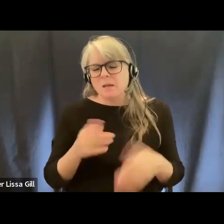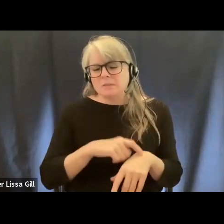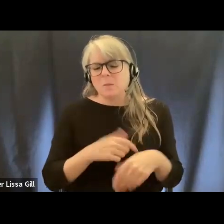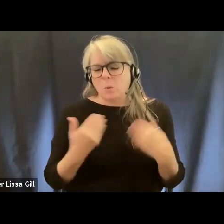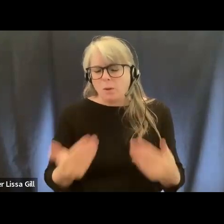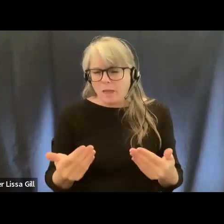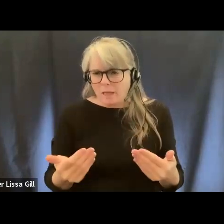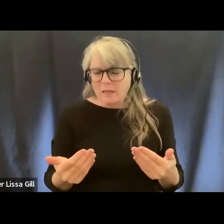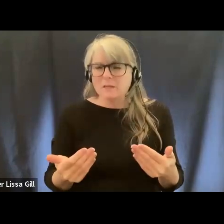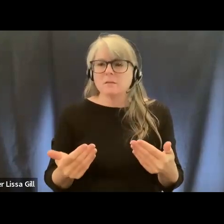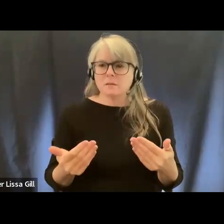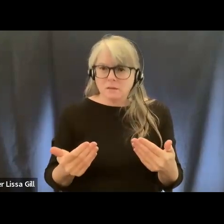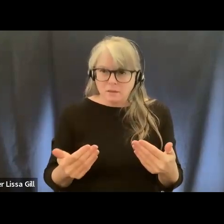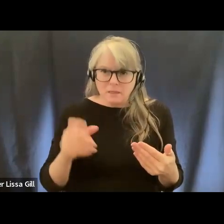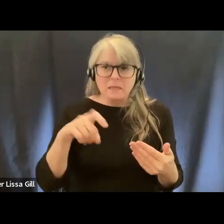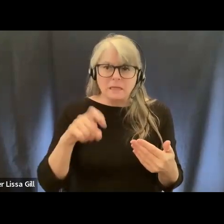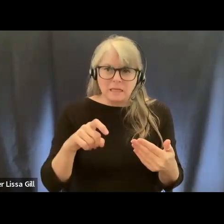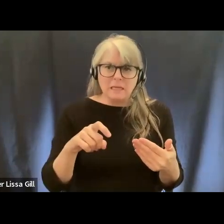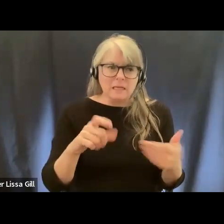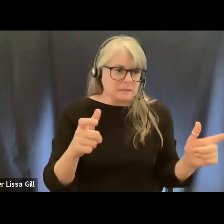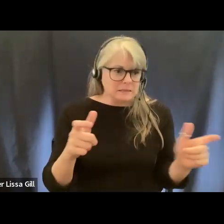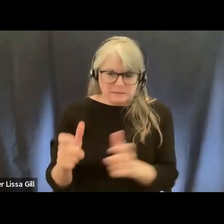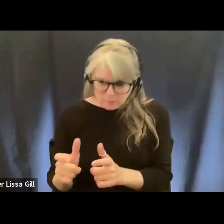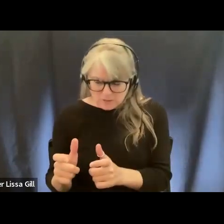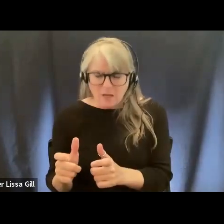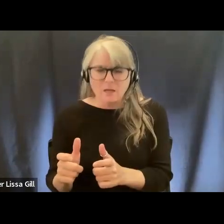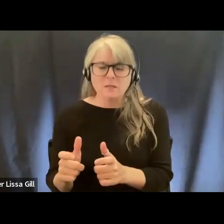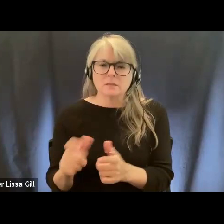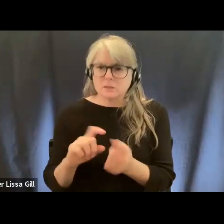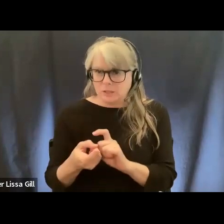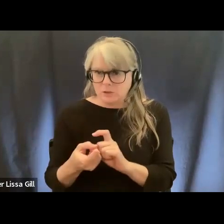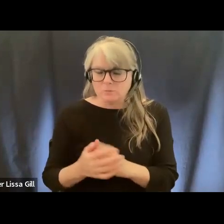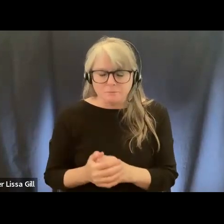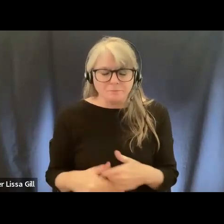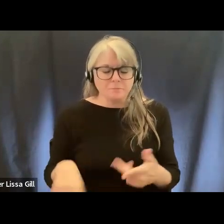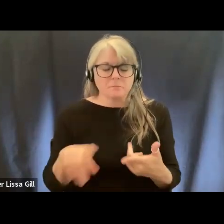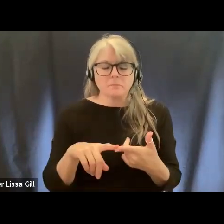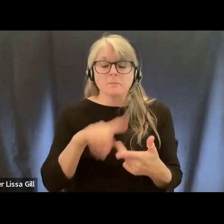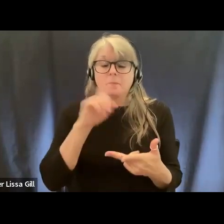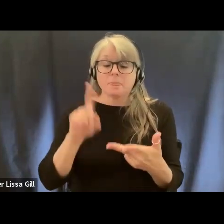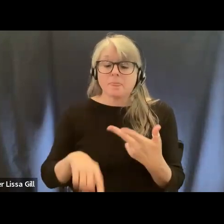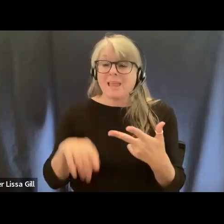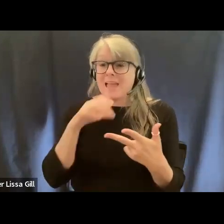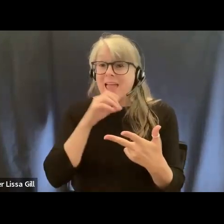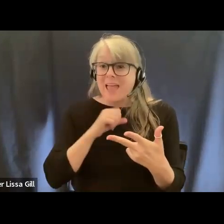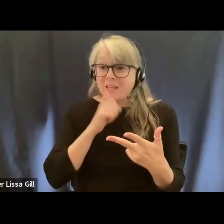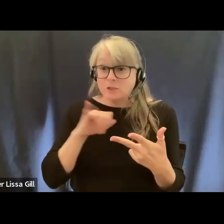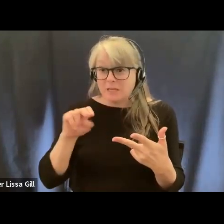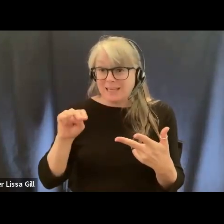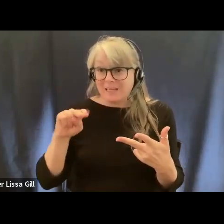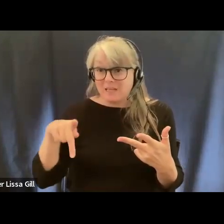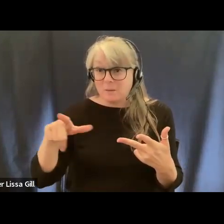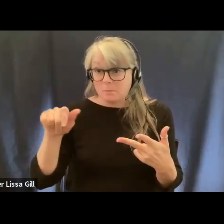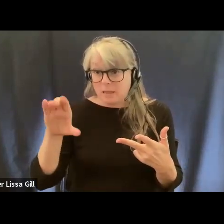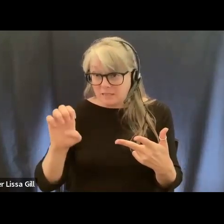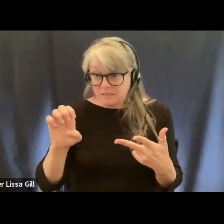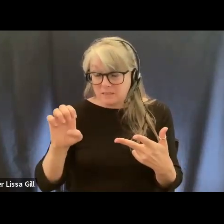Then we have aging in place people. Aging in place or what I think you're probably more interested in on the disability side.